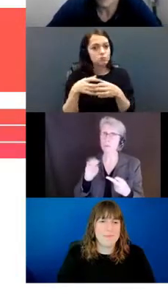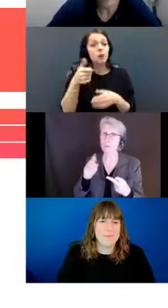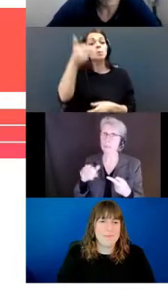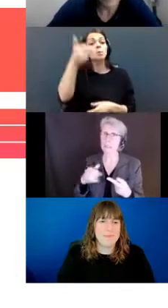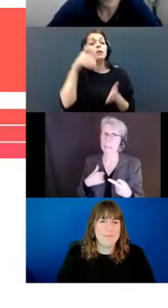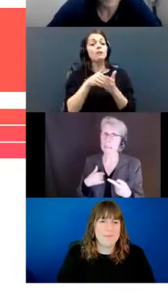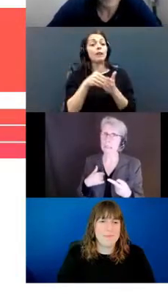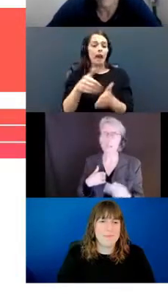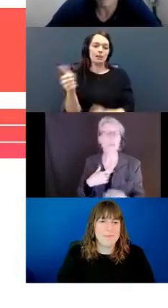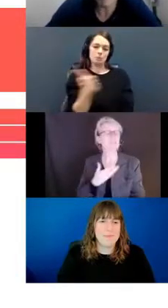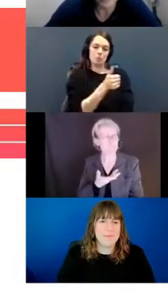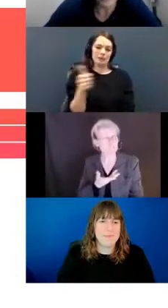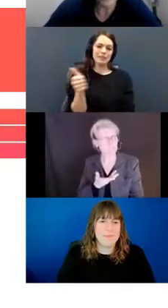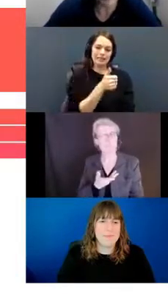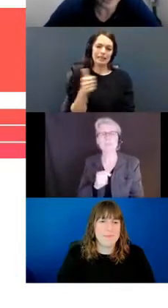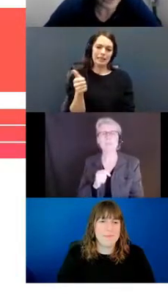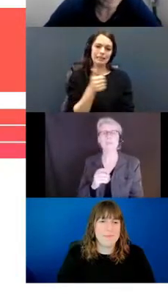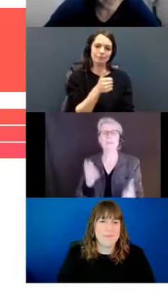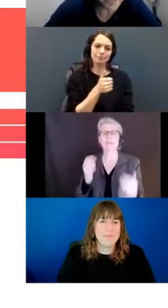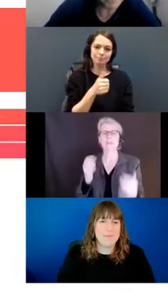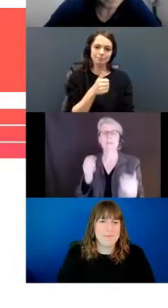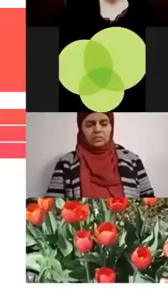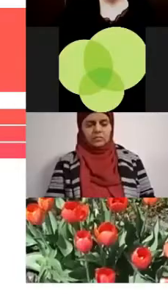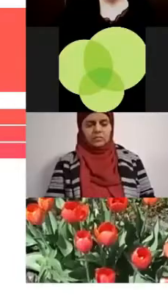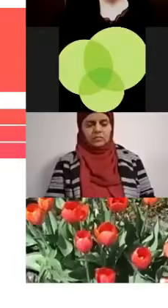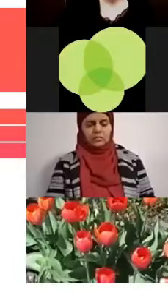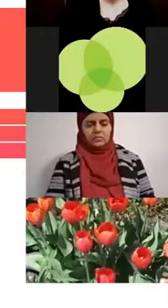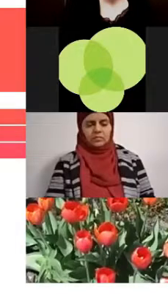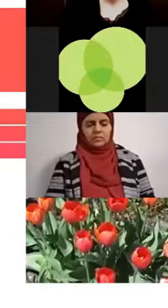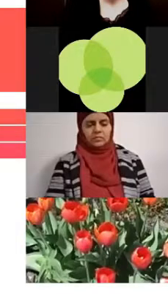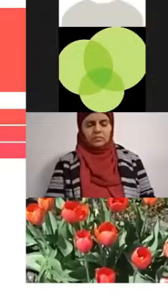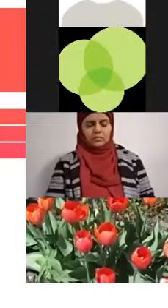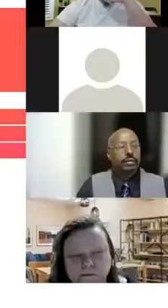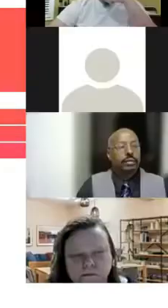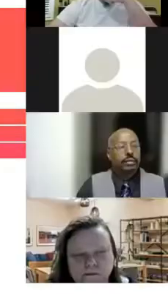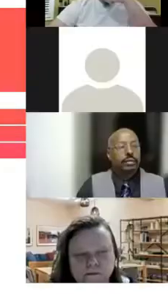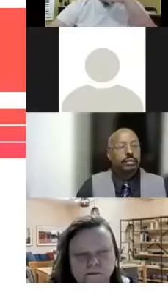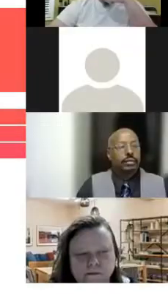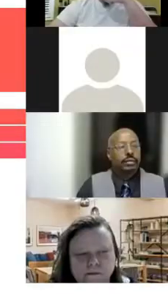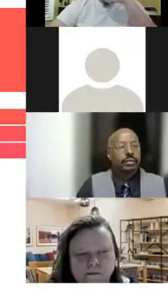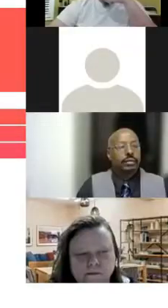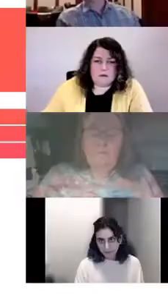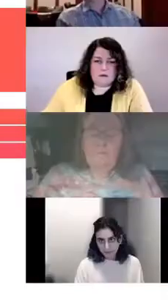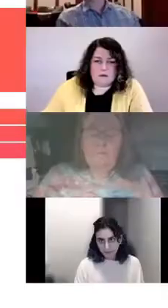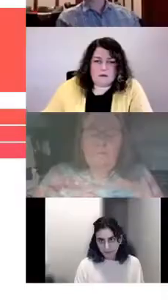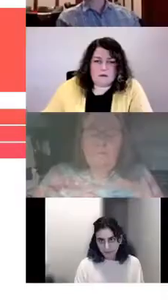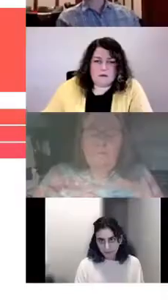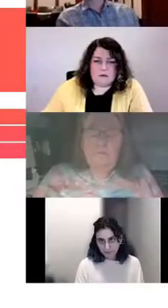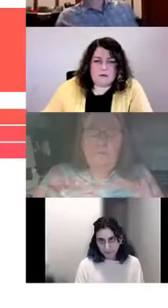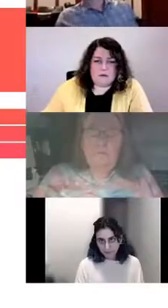yeah followed by chronic pain mental health another more pain related